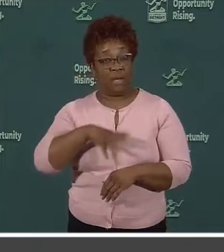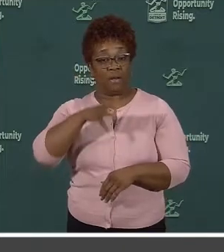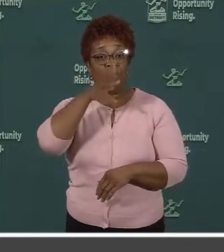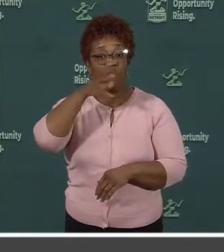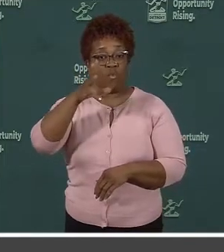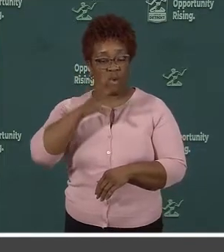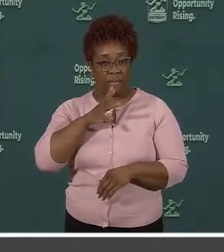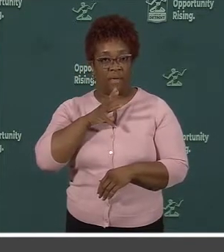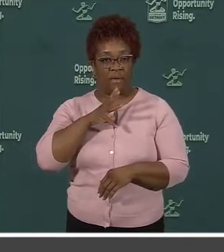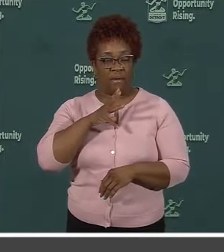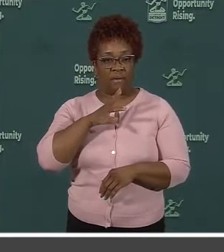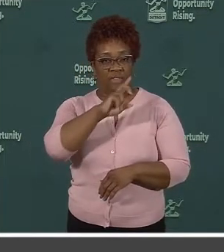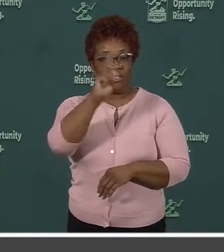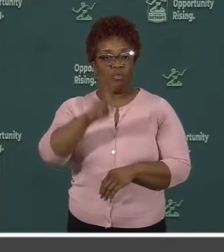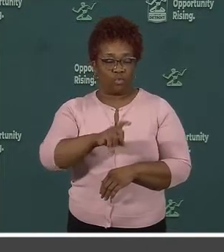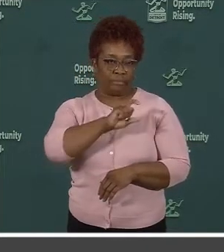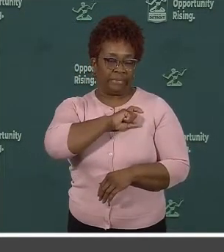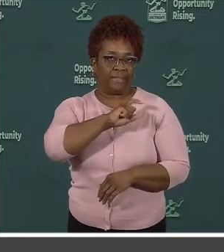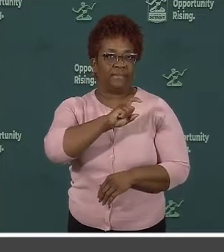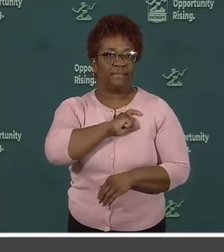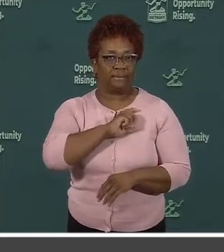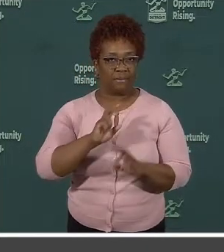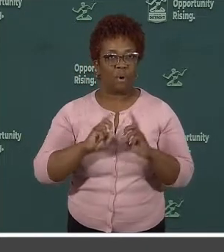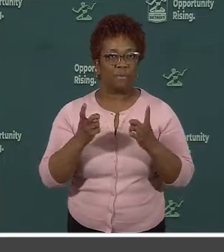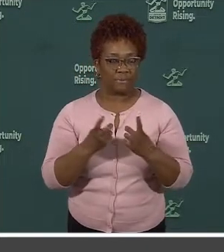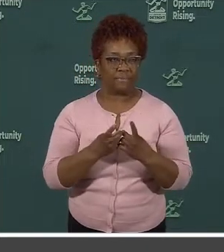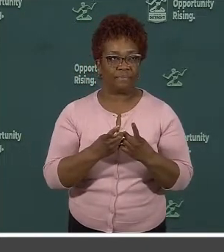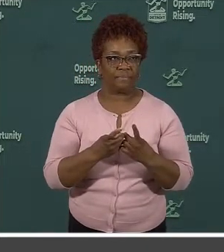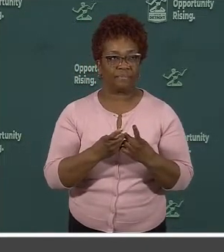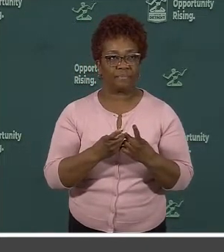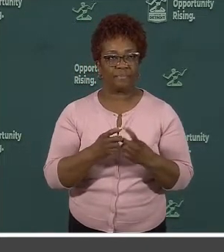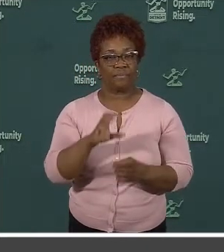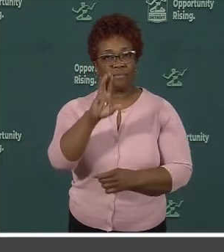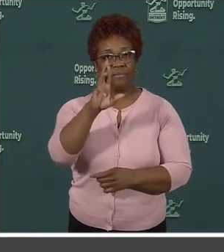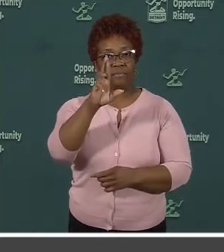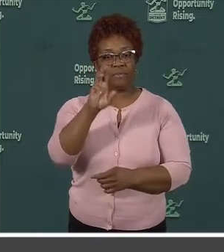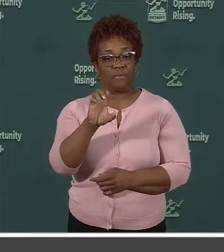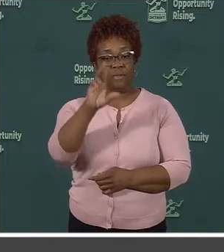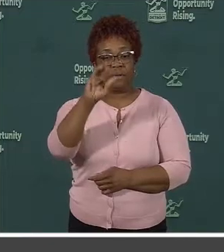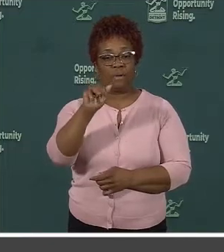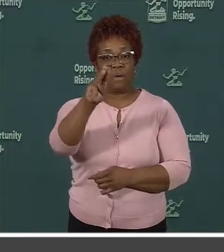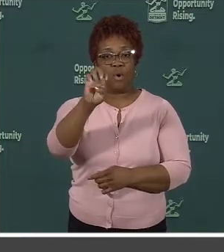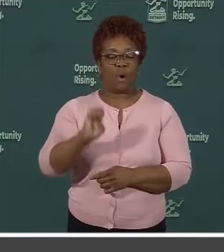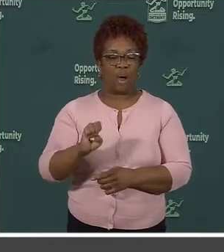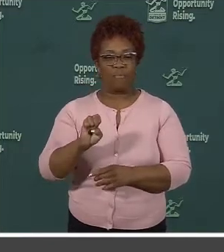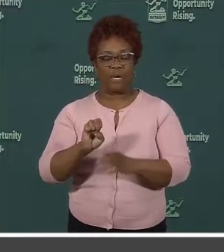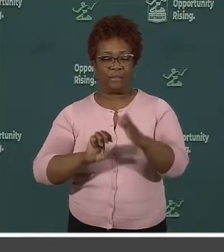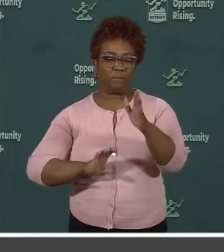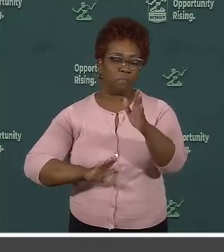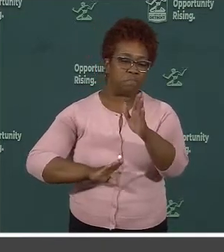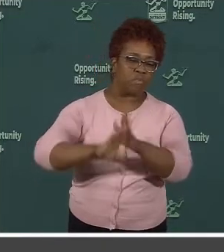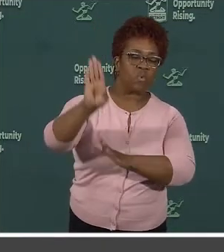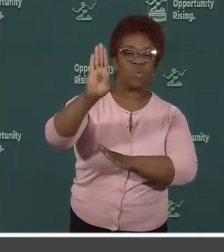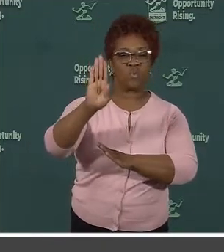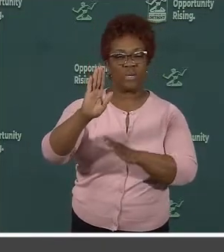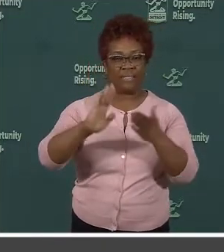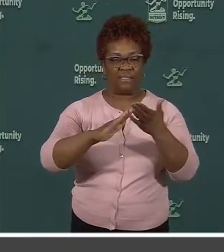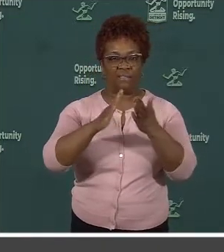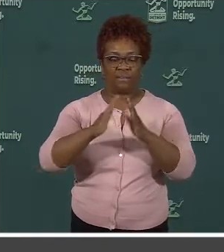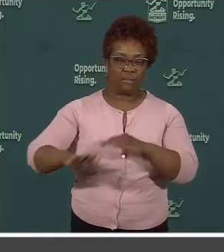DEPARTMENT CRIME RATE HAS SOARED IN CITIES ALL ACROSS AMERICA BUT WHEN YOU SAW THE STORIES AT THE END OF THE YEAR